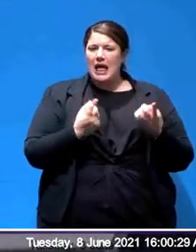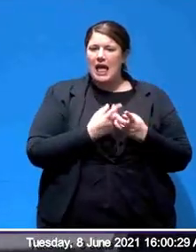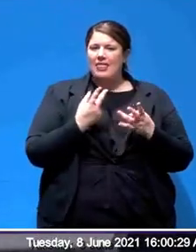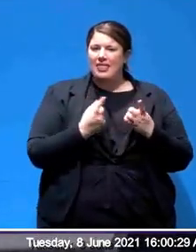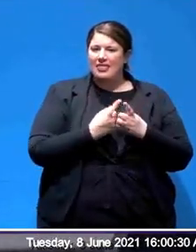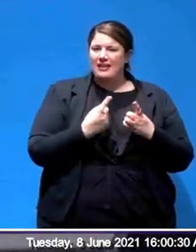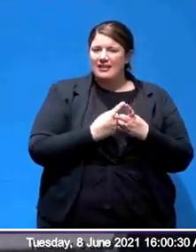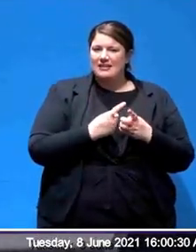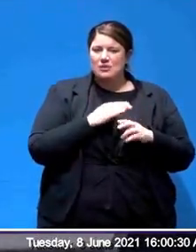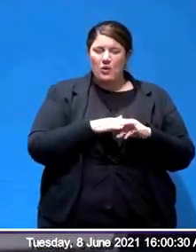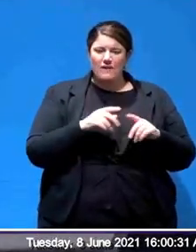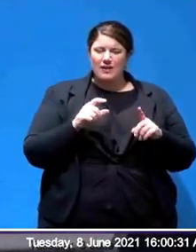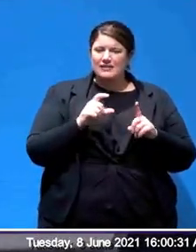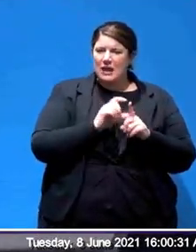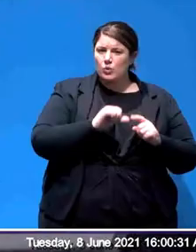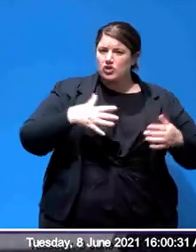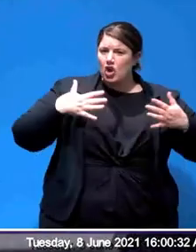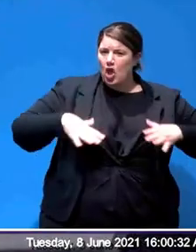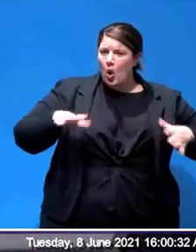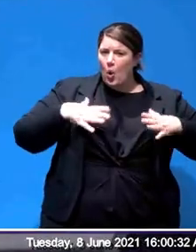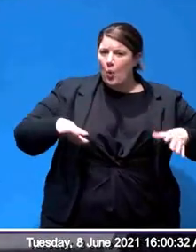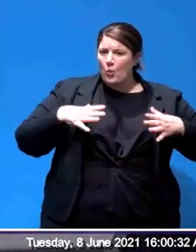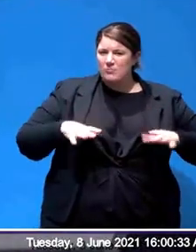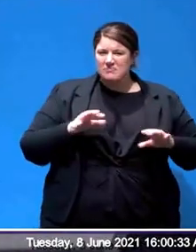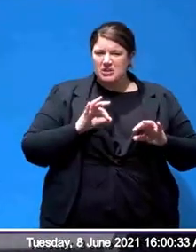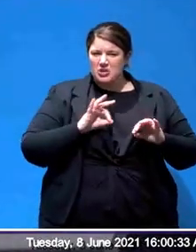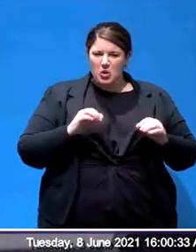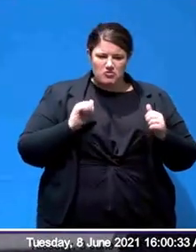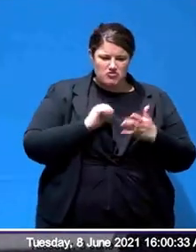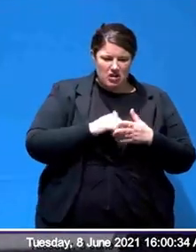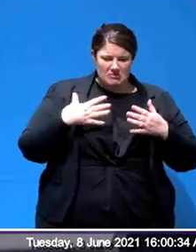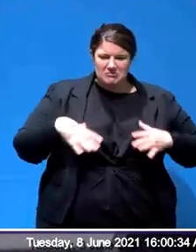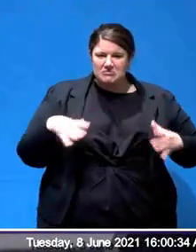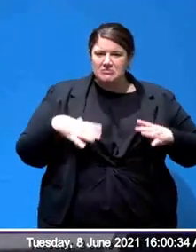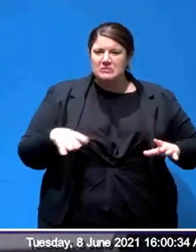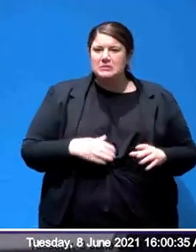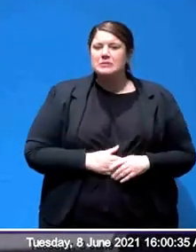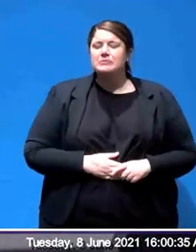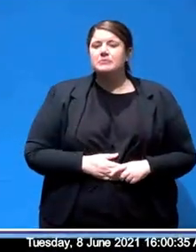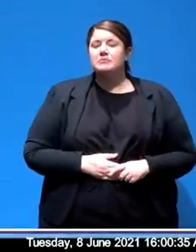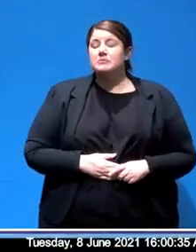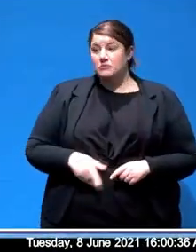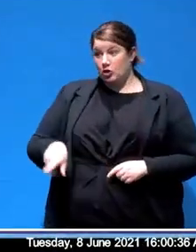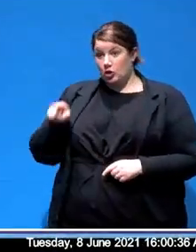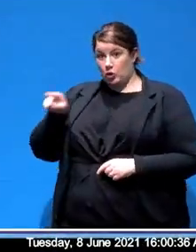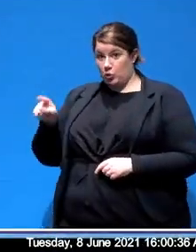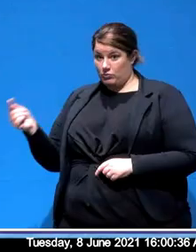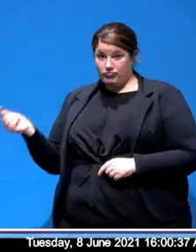Daniel's clothes and --- yes. You attended the house that day and you observed the house to be dirty; is that right?